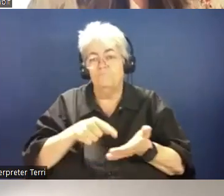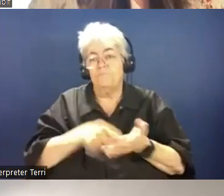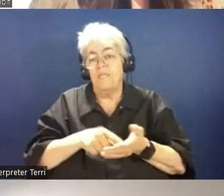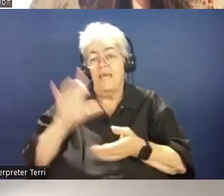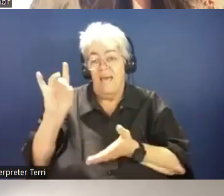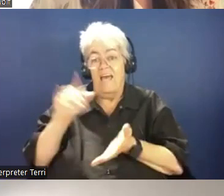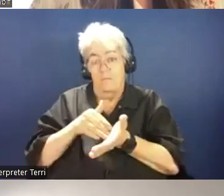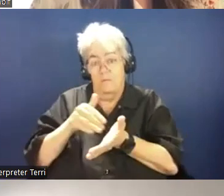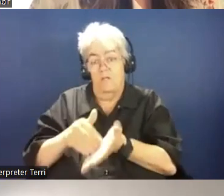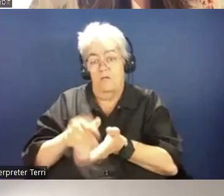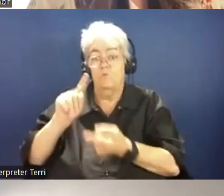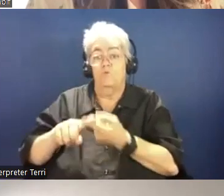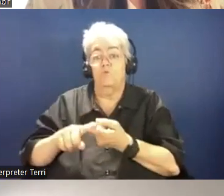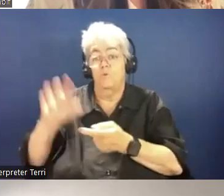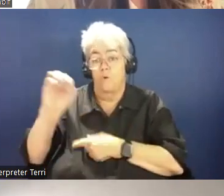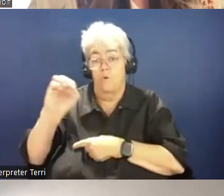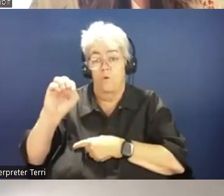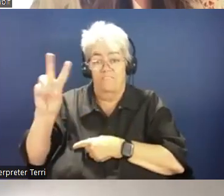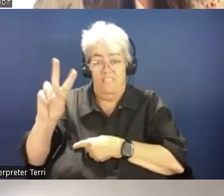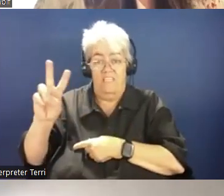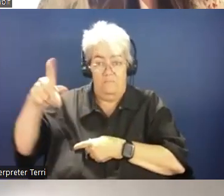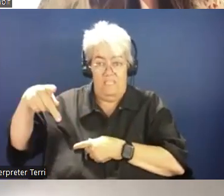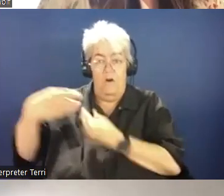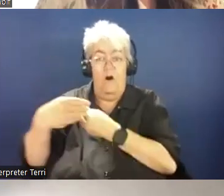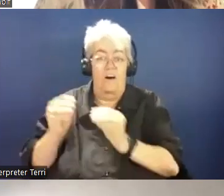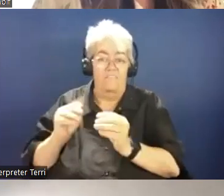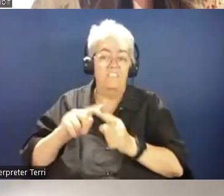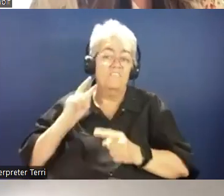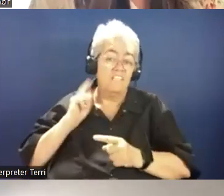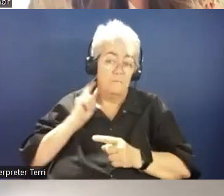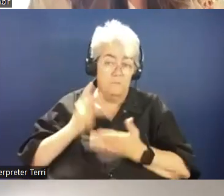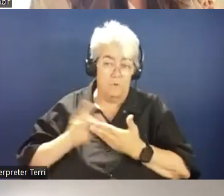Victims Programs, or OVP, which is under the Division of Criminal Justice, or DCJ.